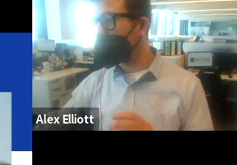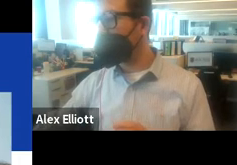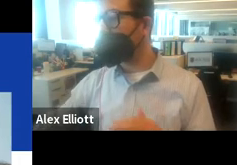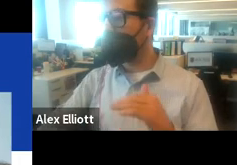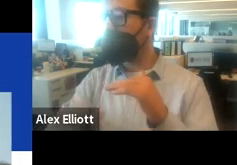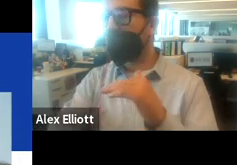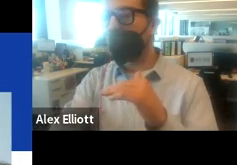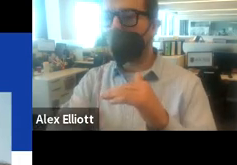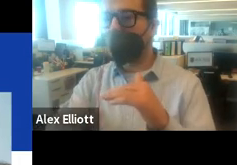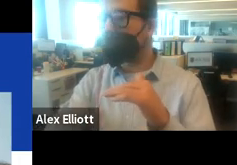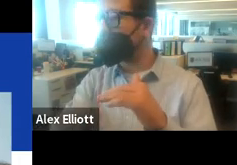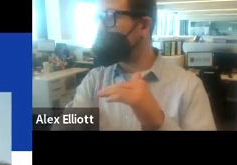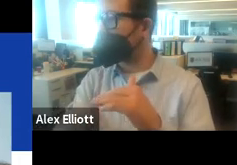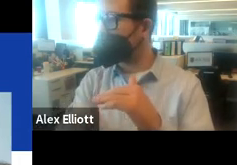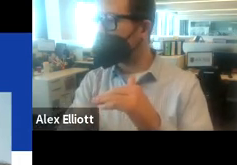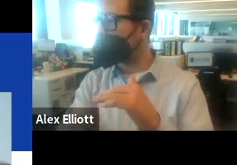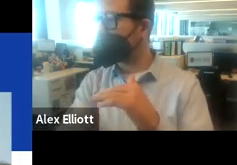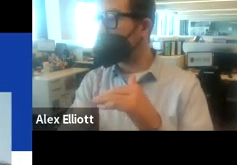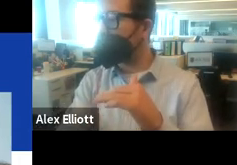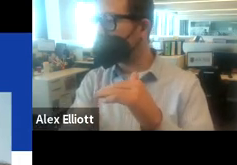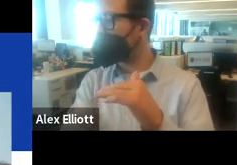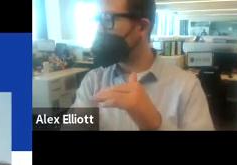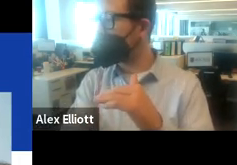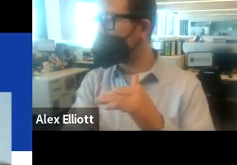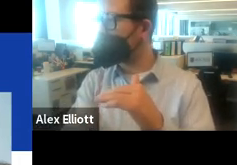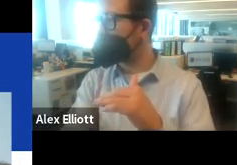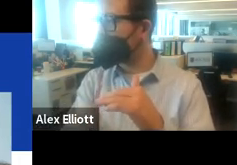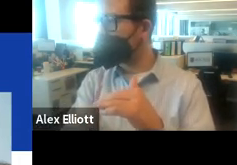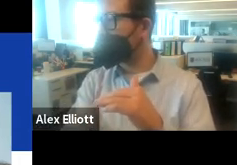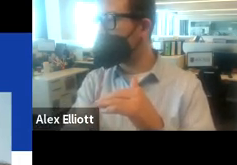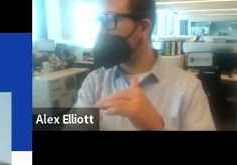and like we do monthly presentations on accessibility resources in the community,